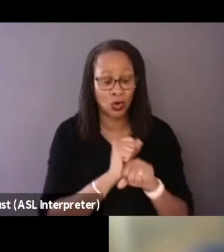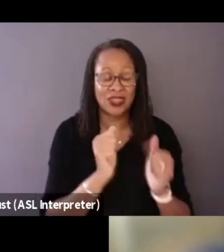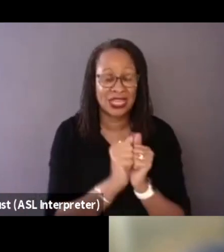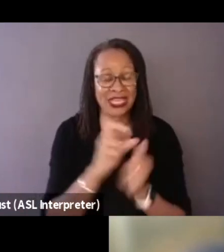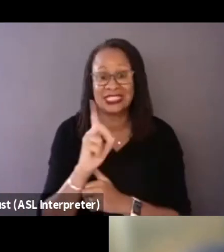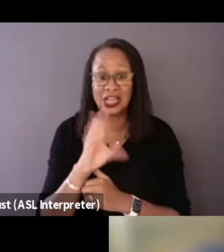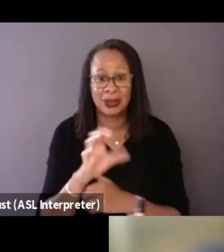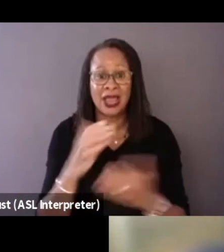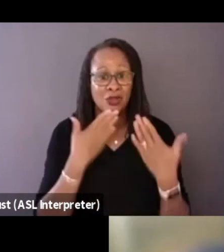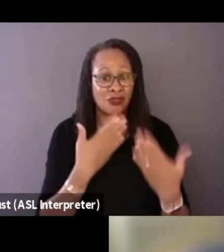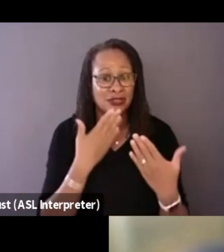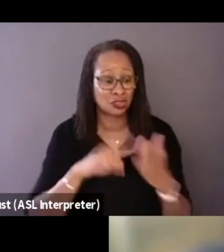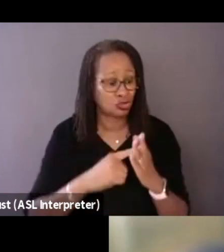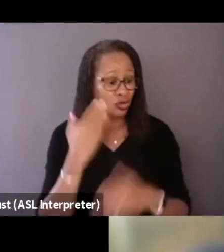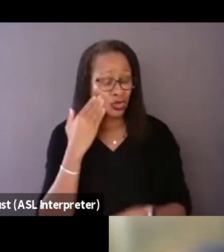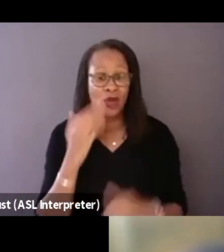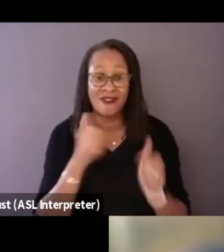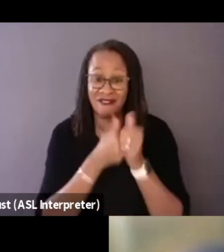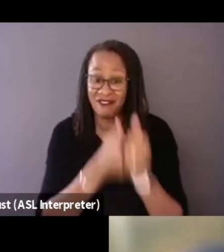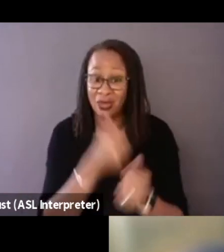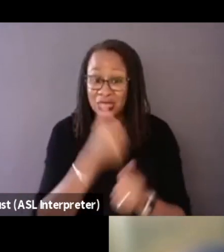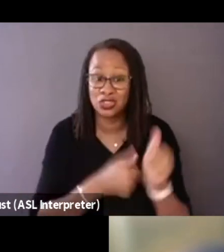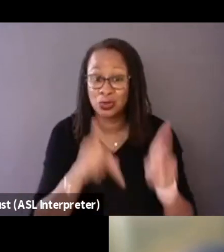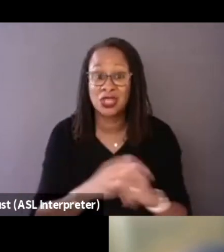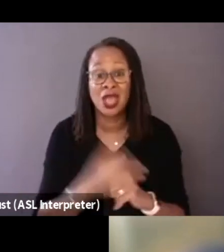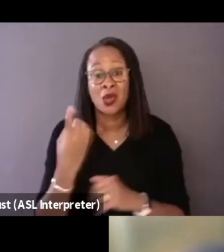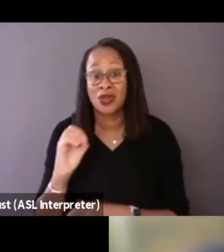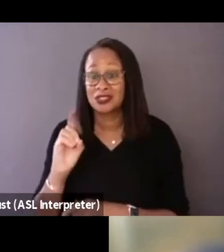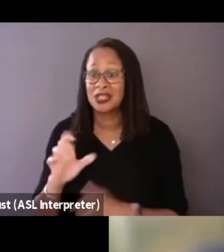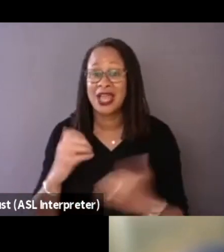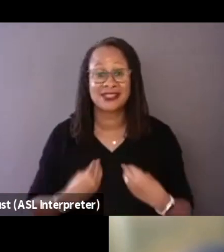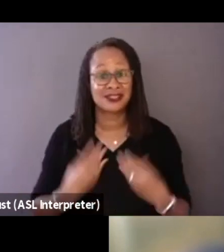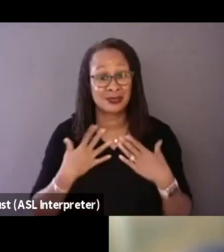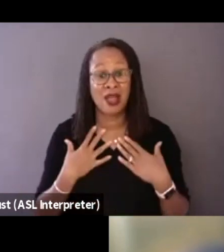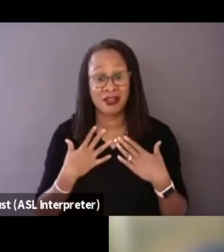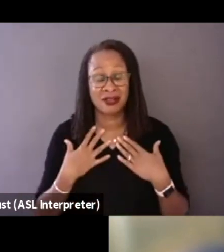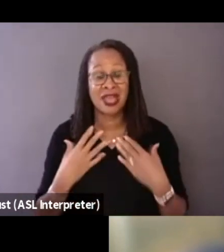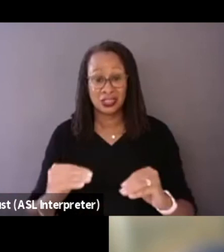to get to know and follow in one of my documentaries has inspired me, has taught me,